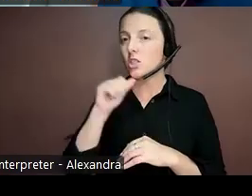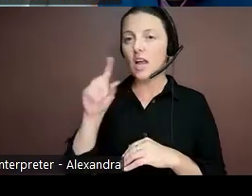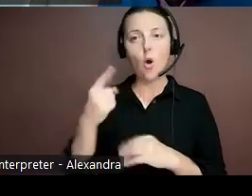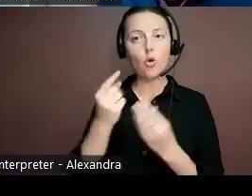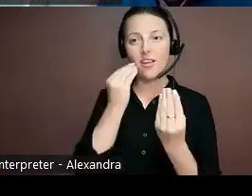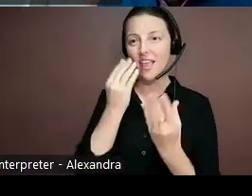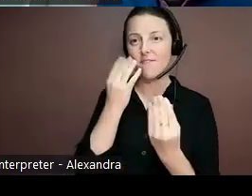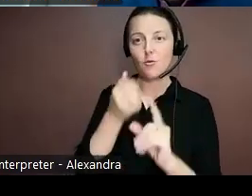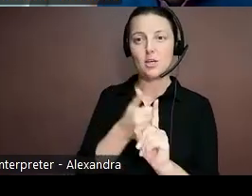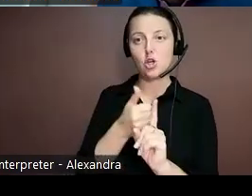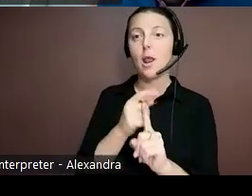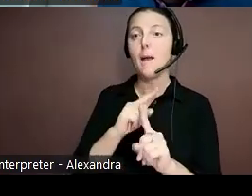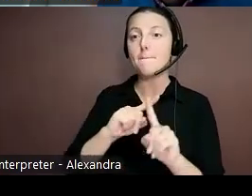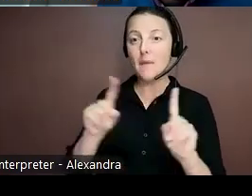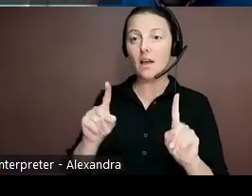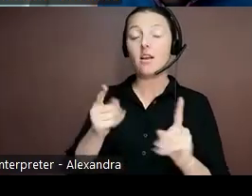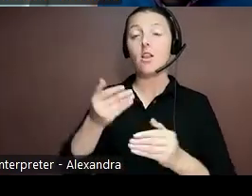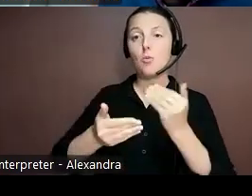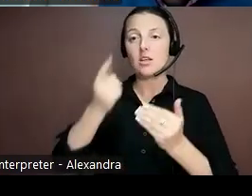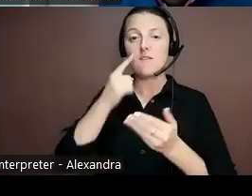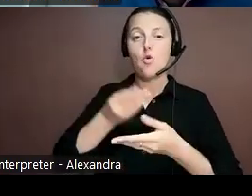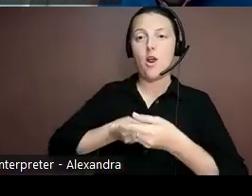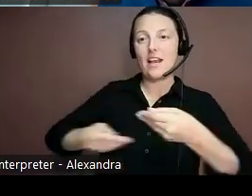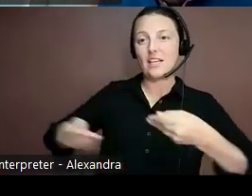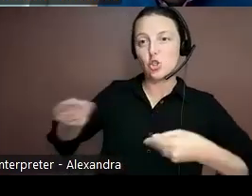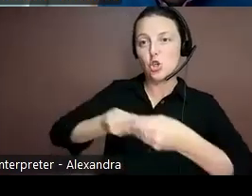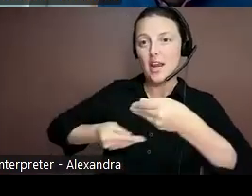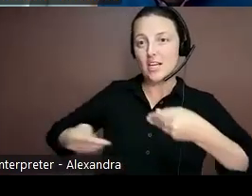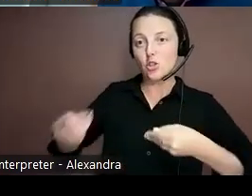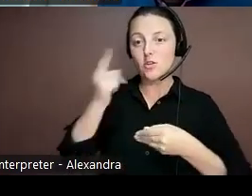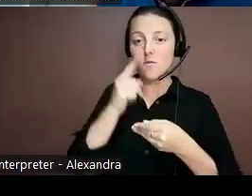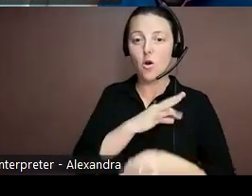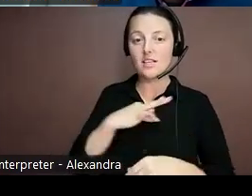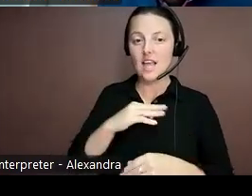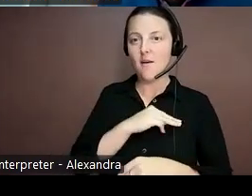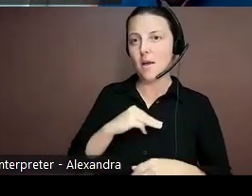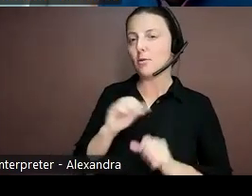uh exchange that staff members were able to have with each other and trade skills and trade ideas.